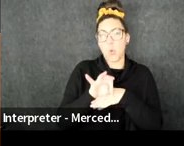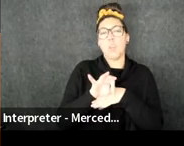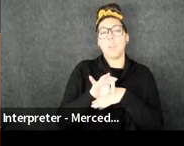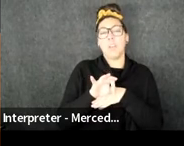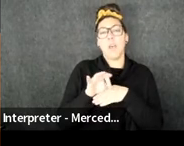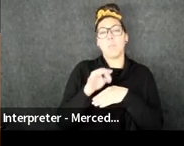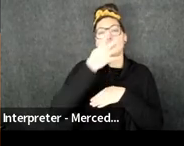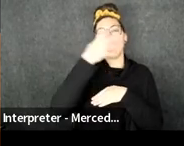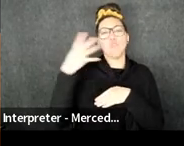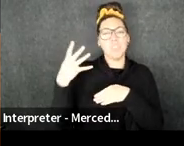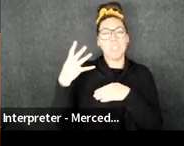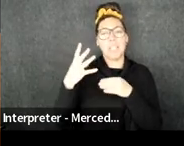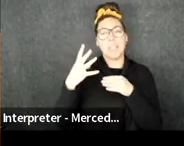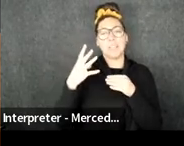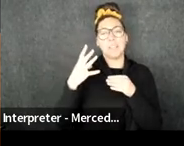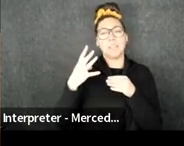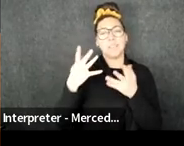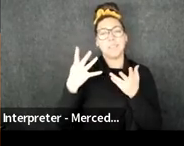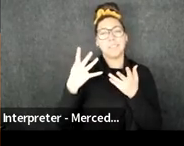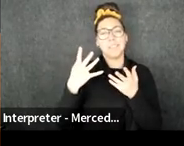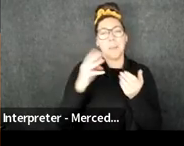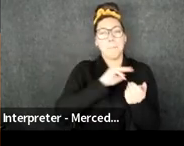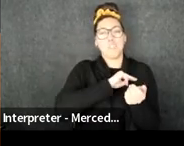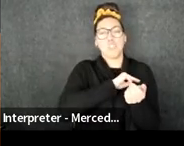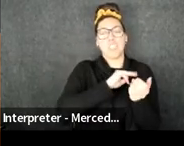or a firm and also over at Tillery City School